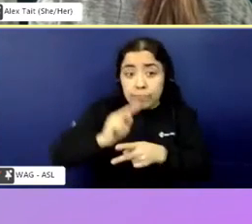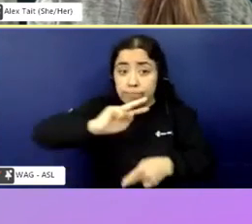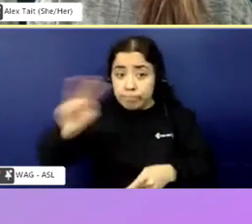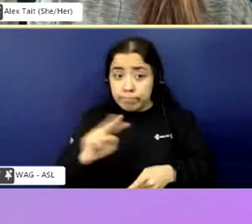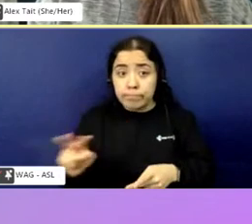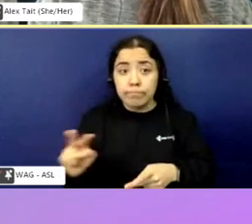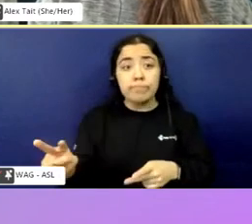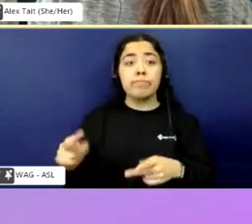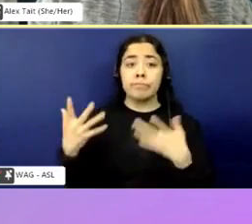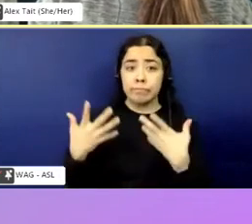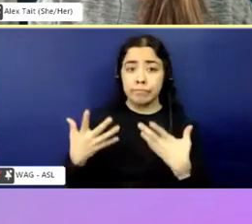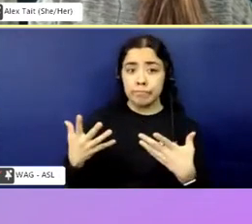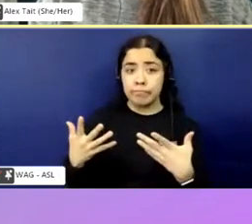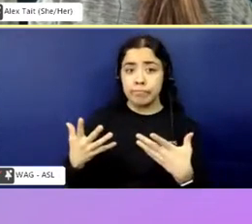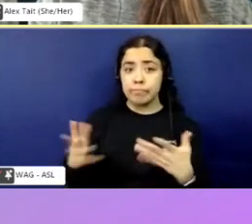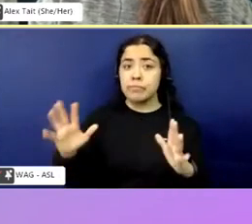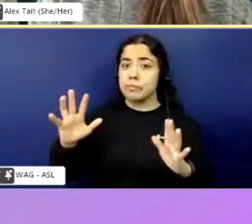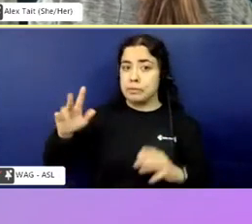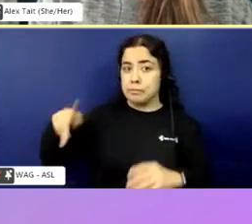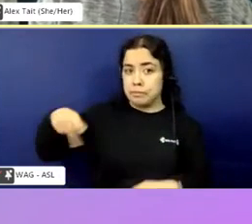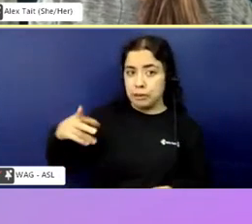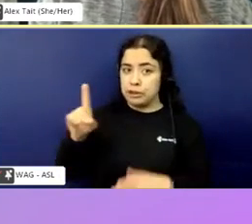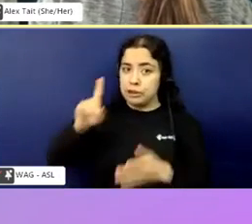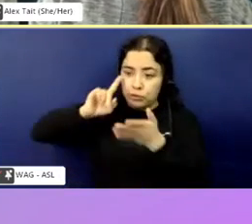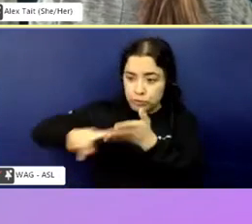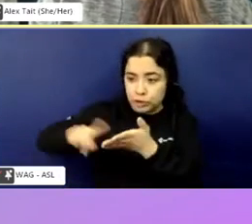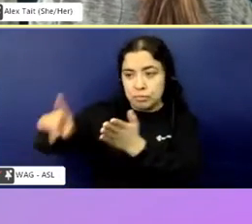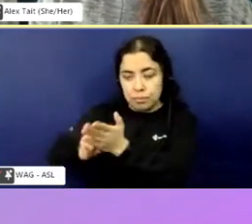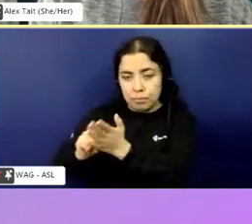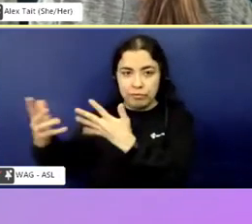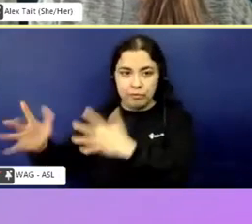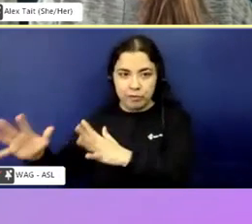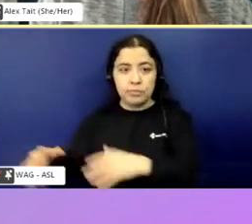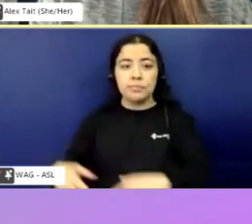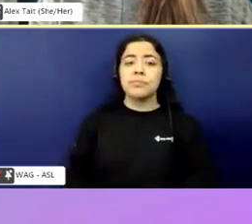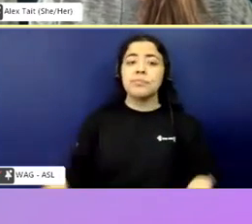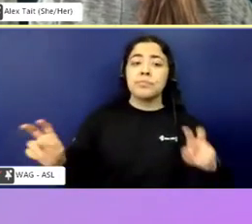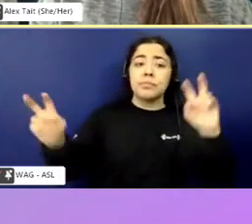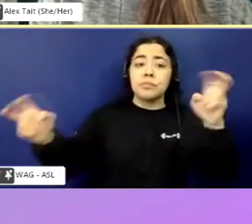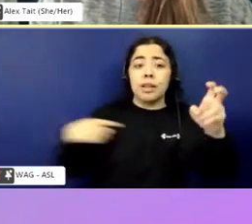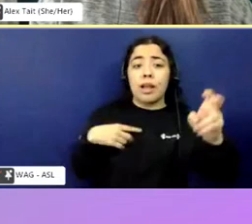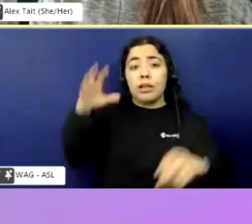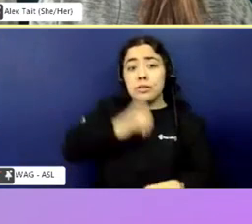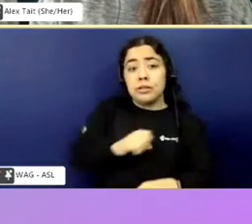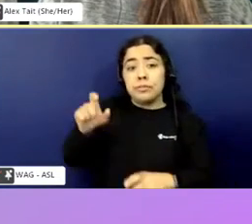careful reader who can overcome disabilities to complete a PHD, research, publish etcetera. Do not